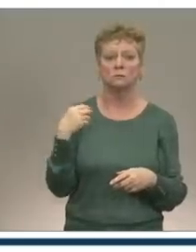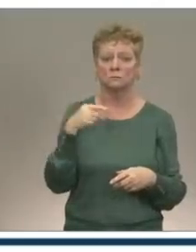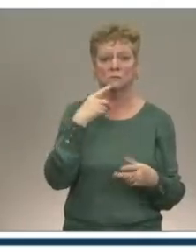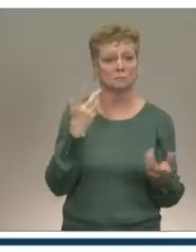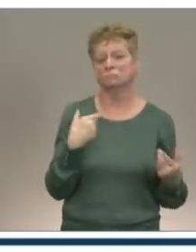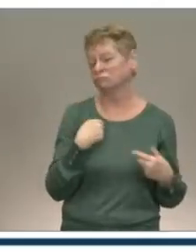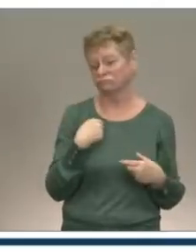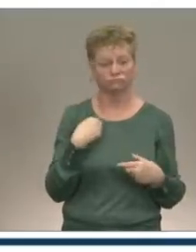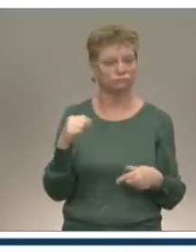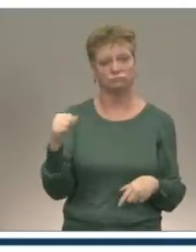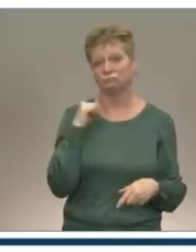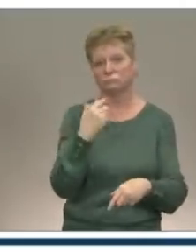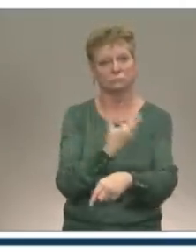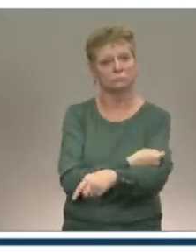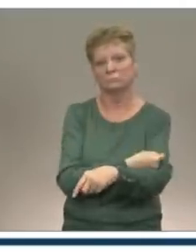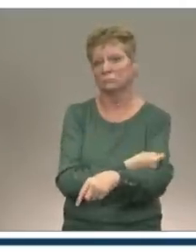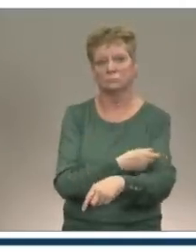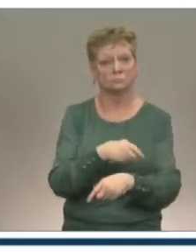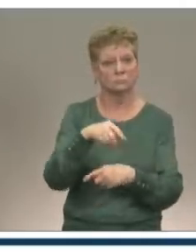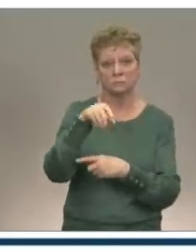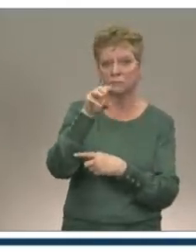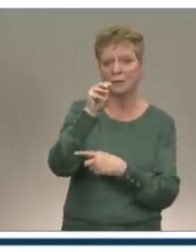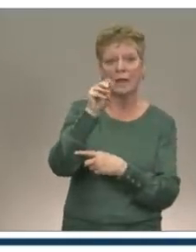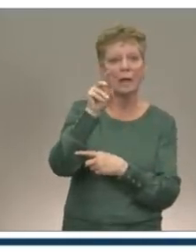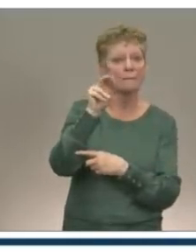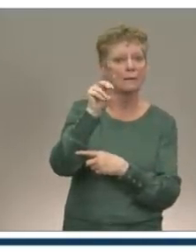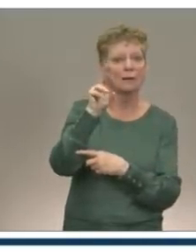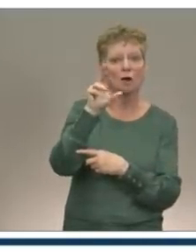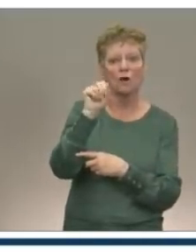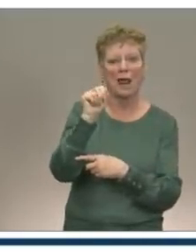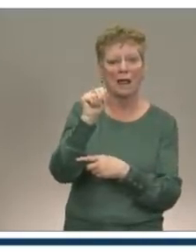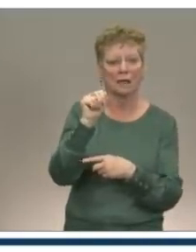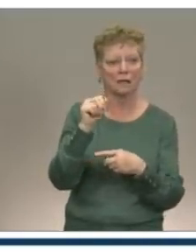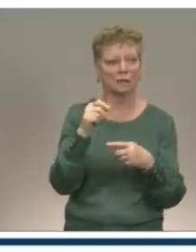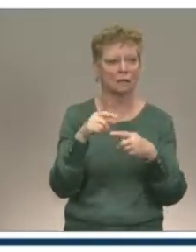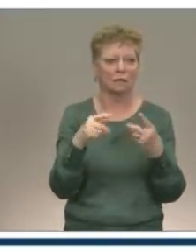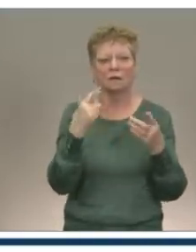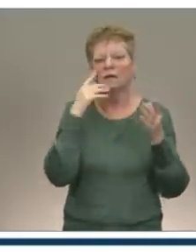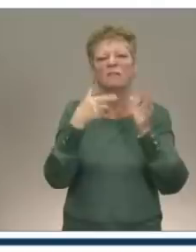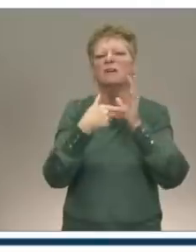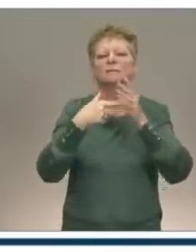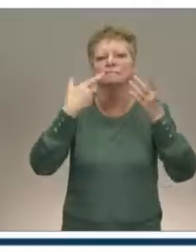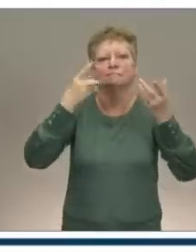vaccine and i'll use i use the example before and i'm not picking on each other teacher so again